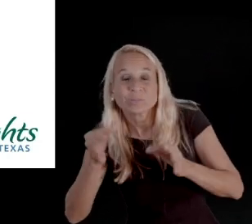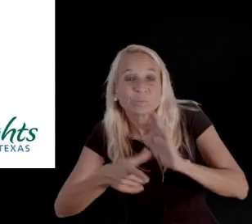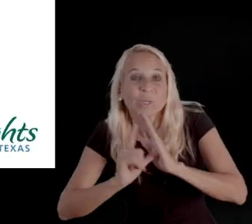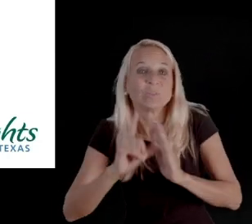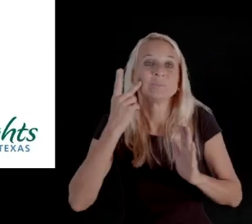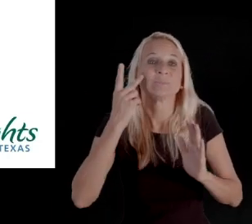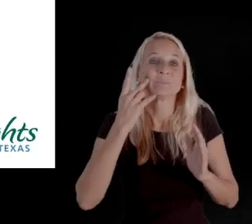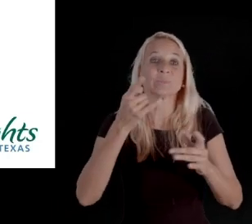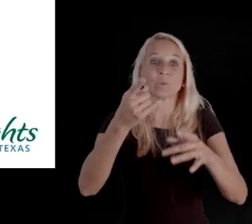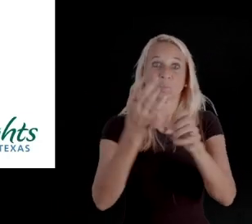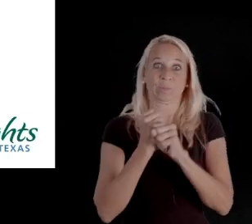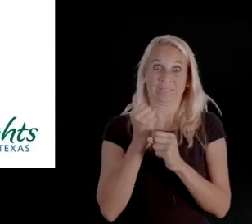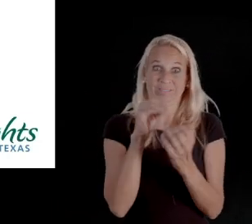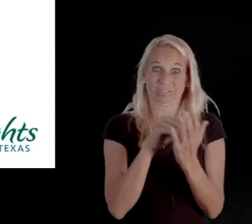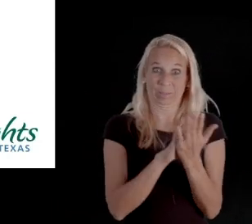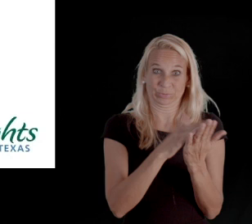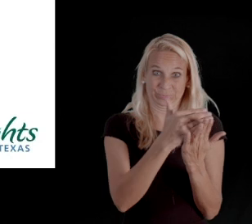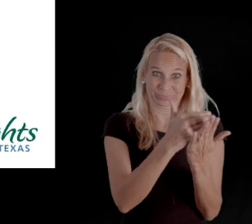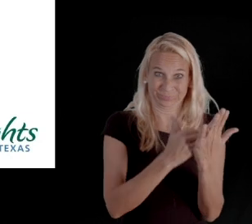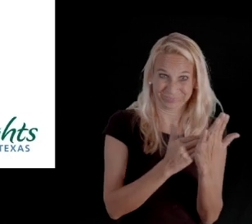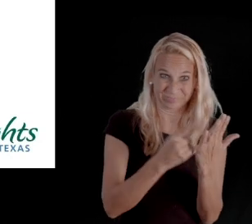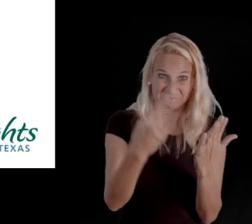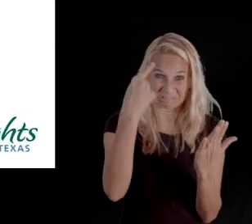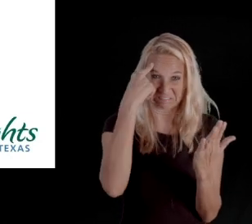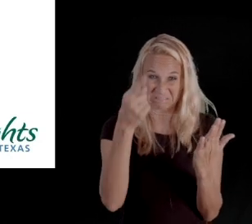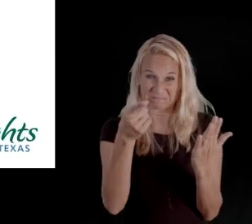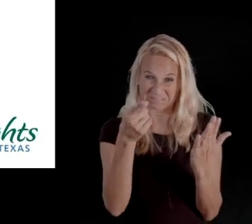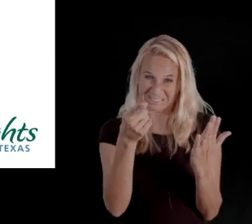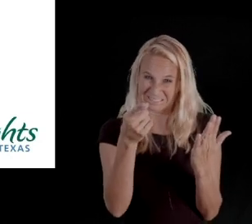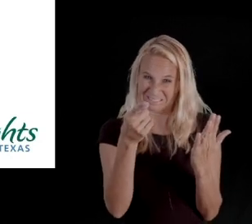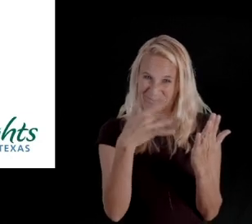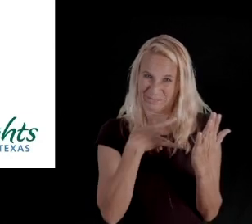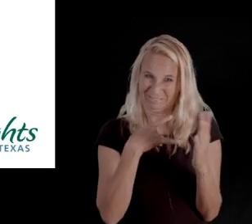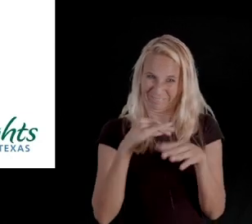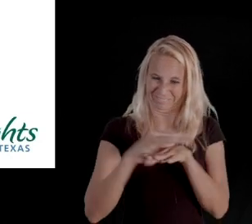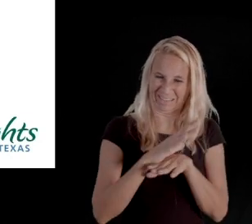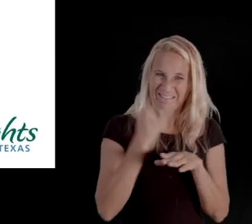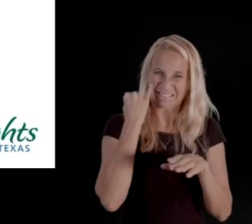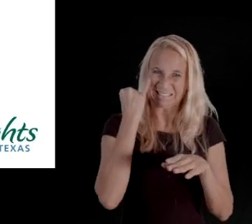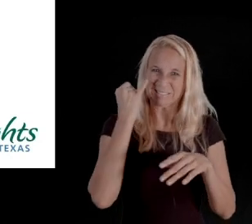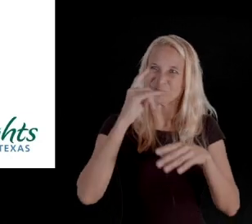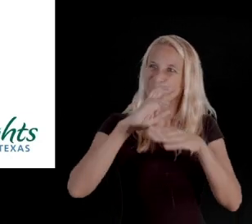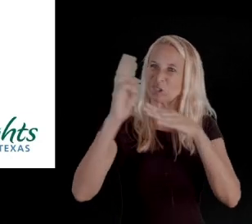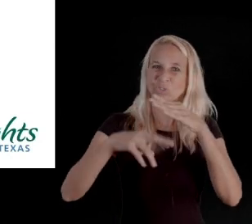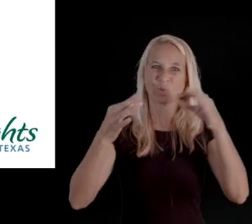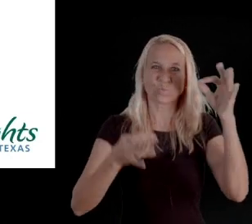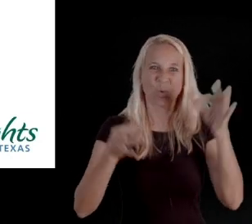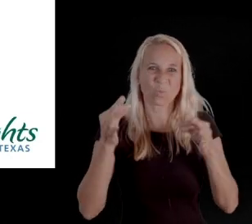So if you receive documentation that you think would've affected the outcome of the hearing, something that they might have mentioned.